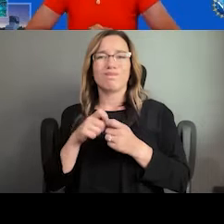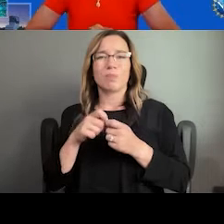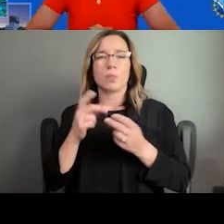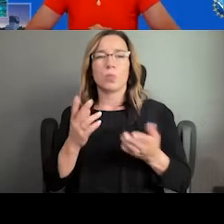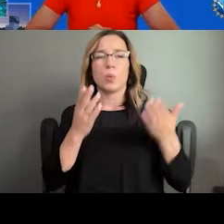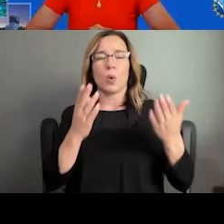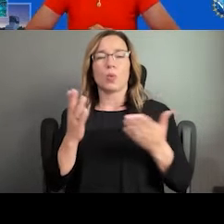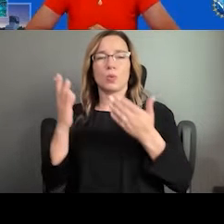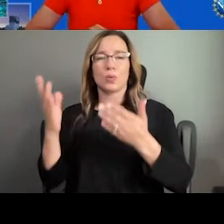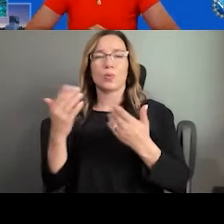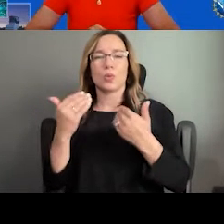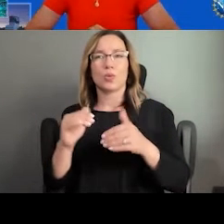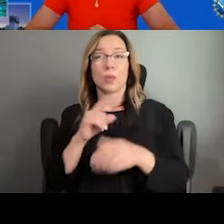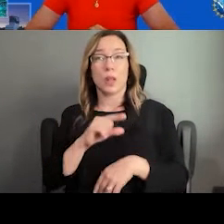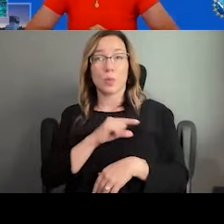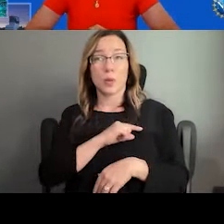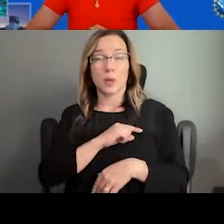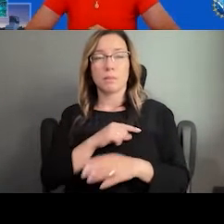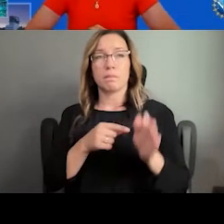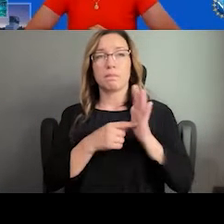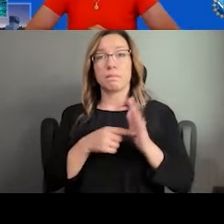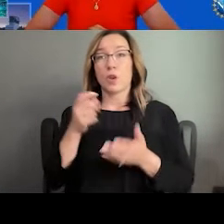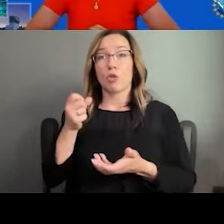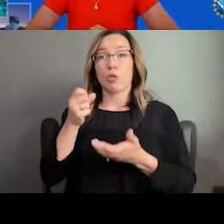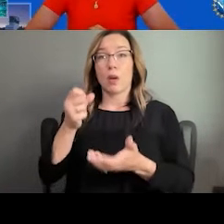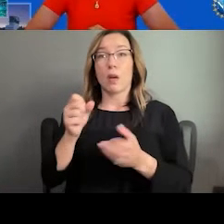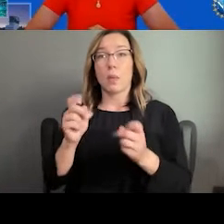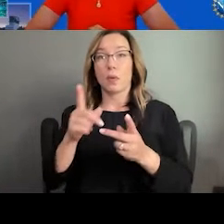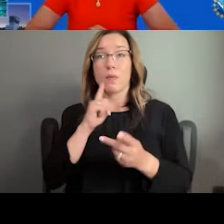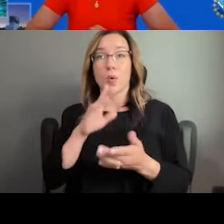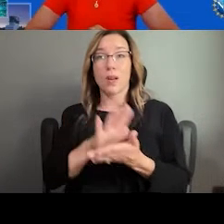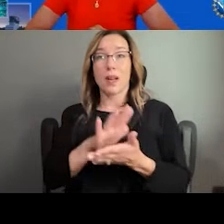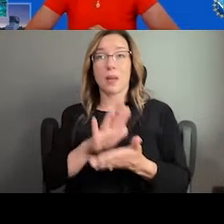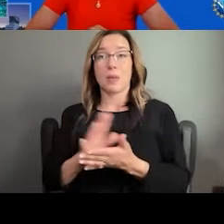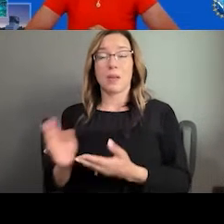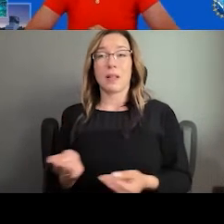For example, Grant Opportunities for Academic Liaison with GOALI.